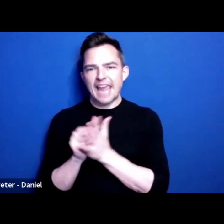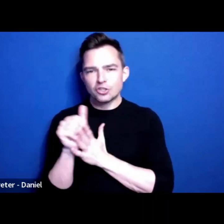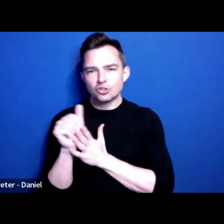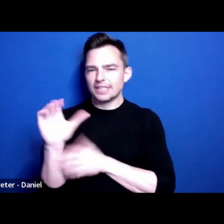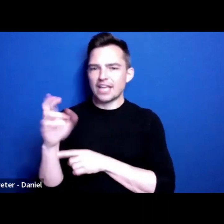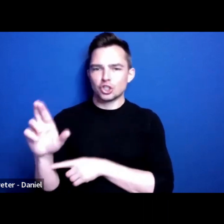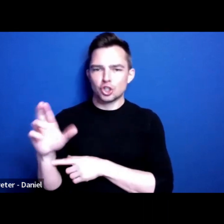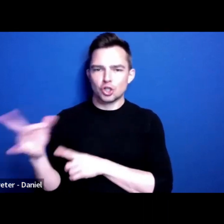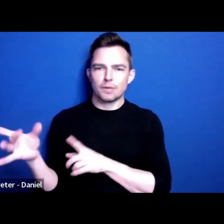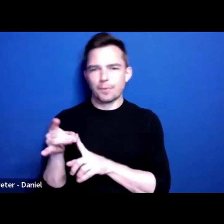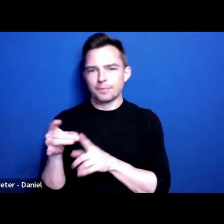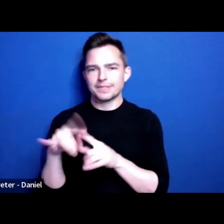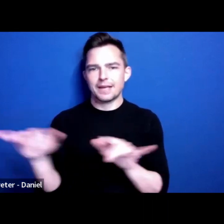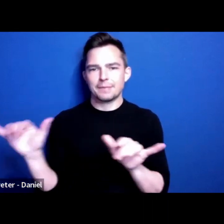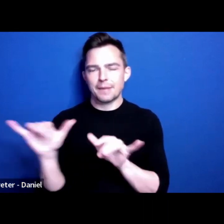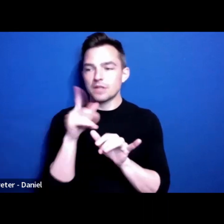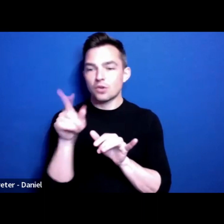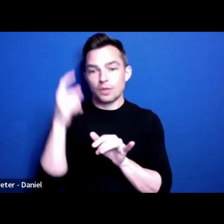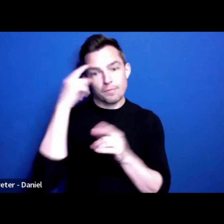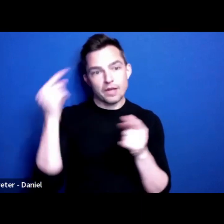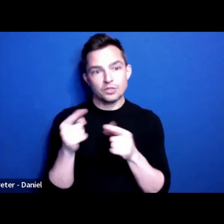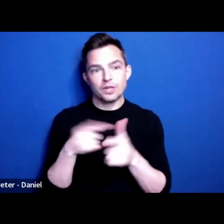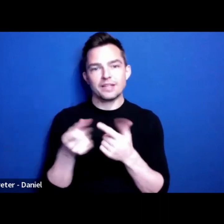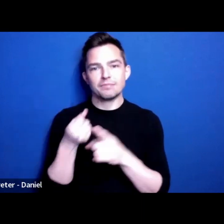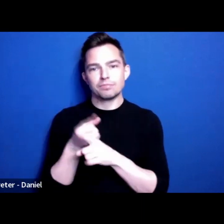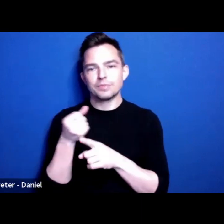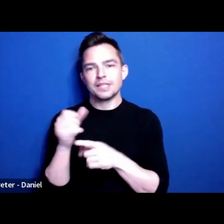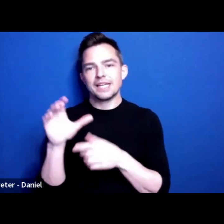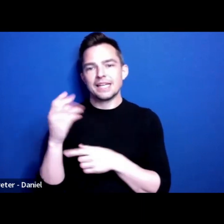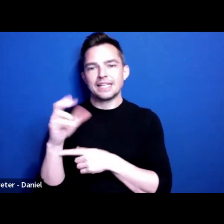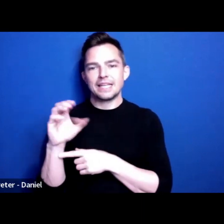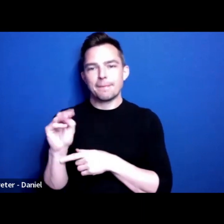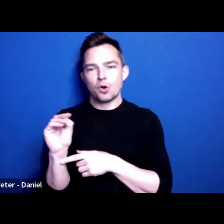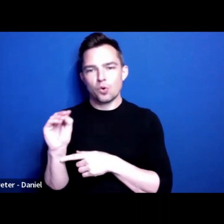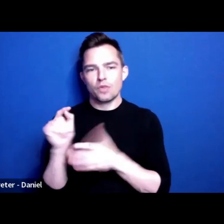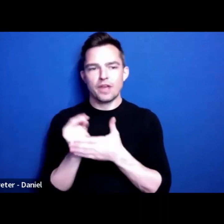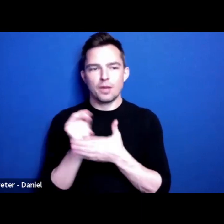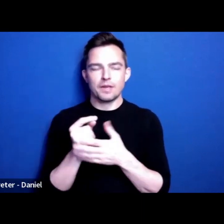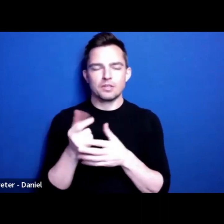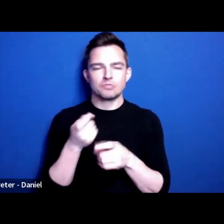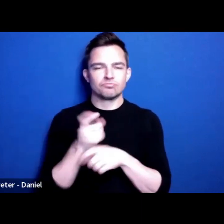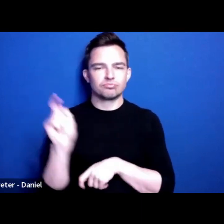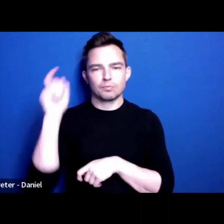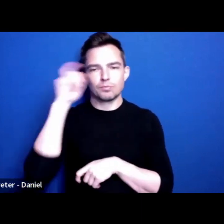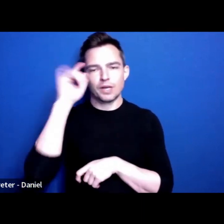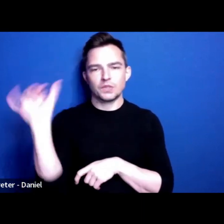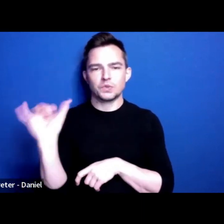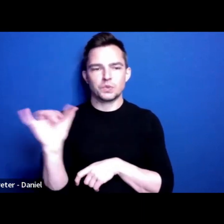deal with the brain injury, you have to deal with chemotherapy, that just rots your brain just as fast as getting into a car